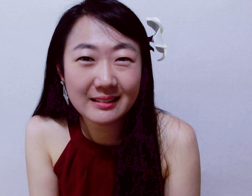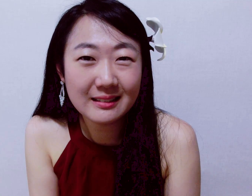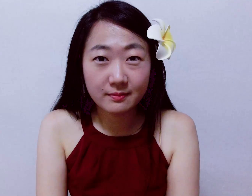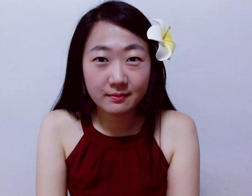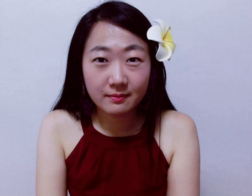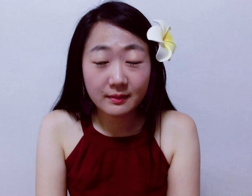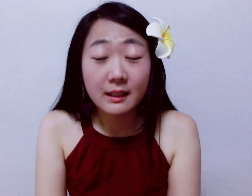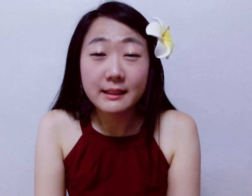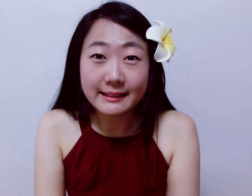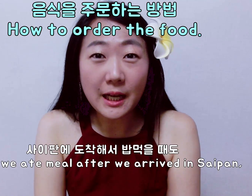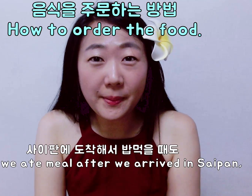language.